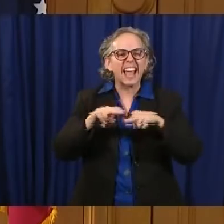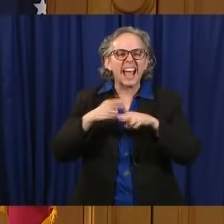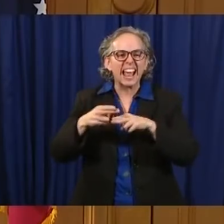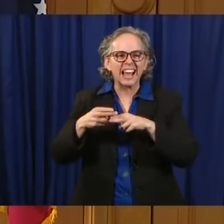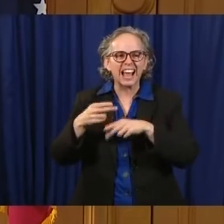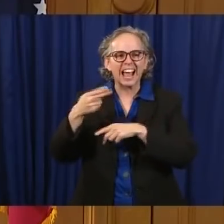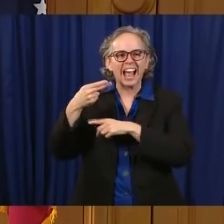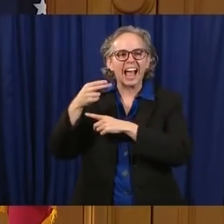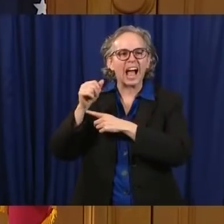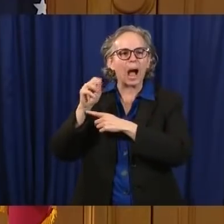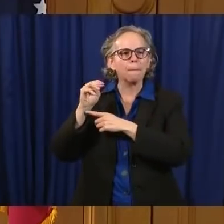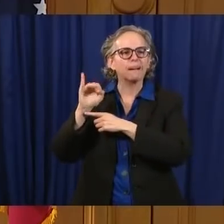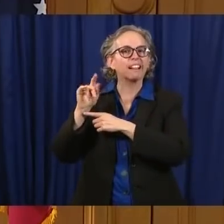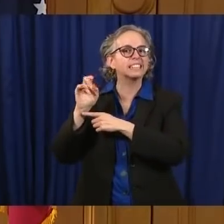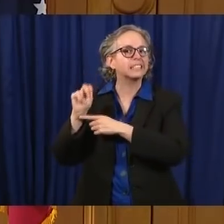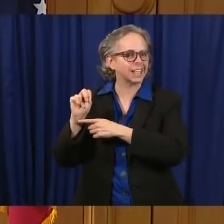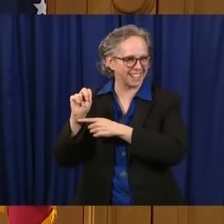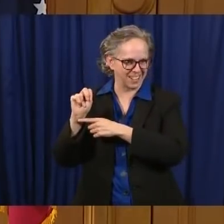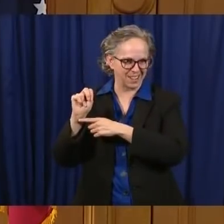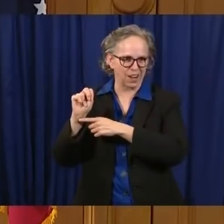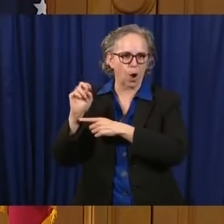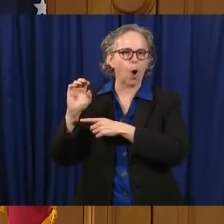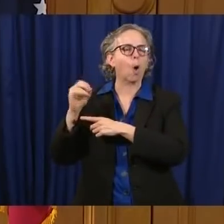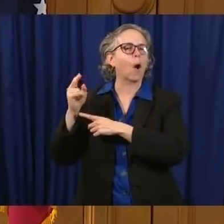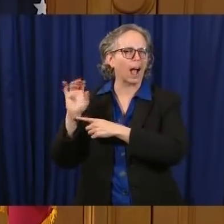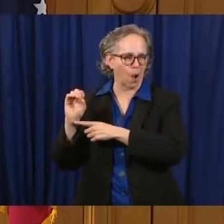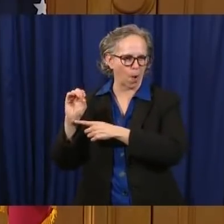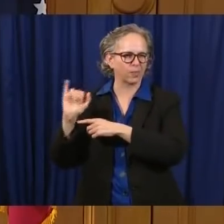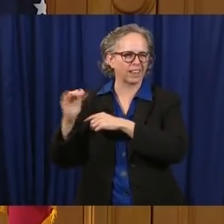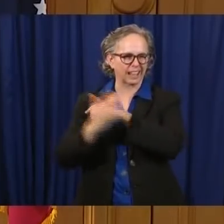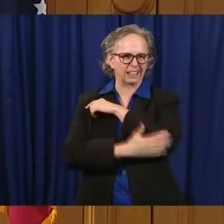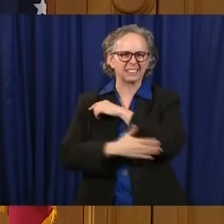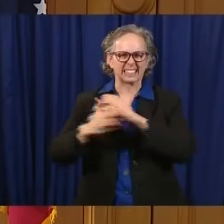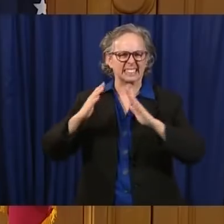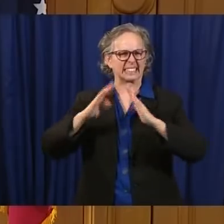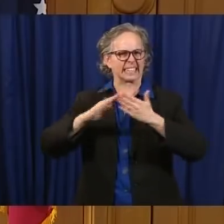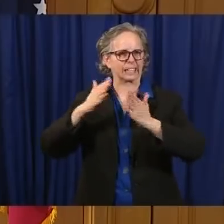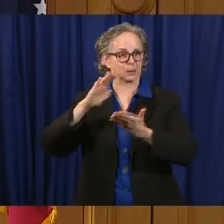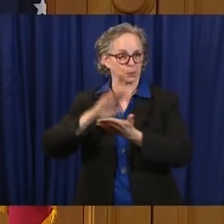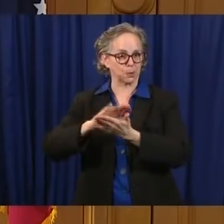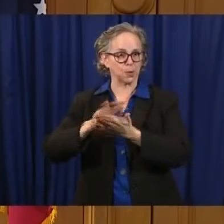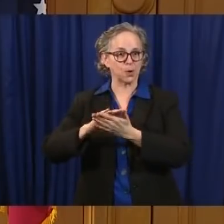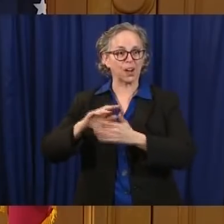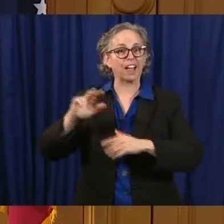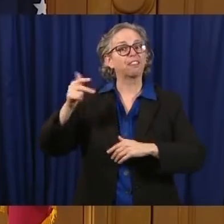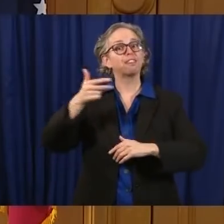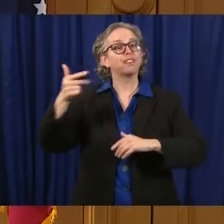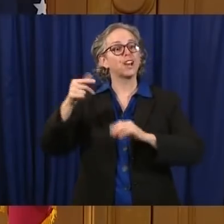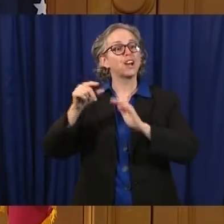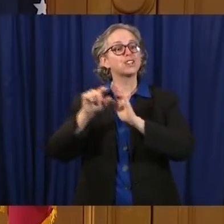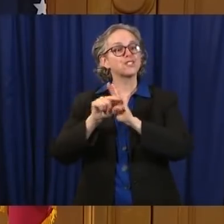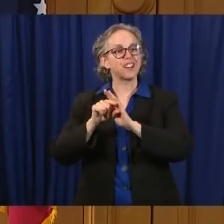TRIED TO GET TOGETHER.>>> I WANT TO SHARE WITH YOU A FEW PICTURES OF EASTER EGGS,